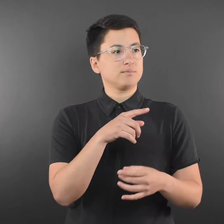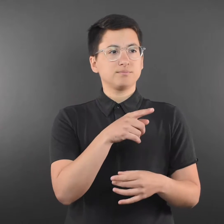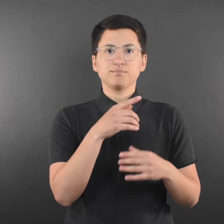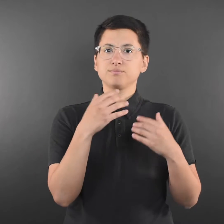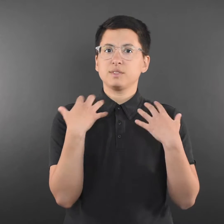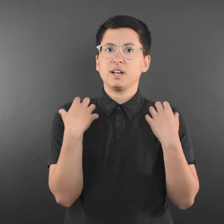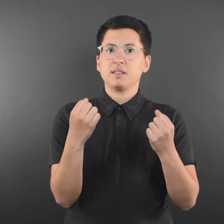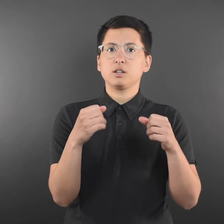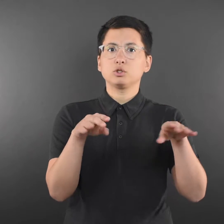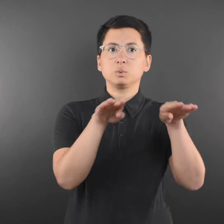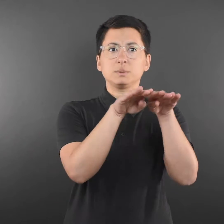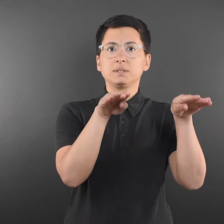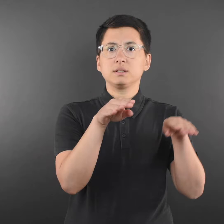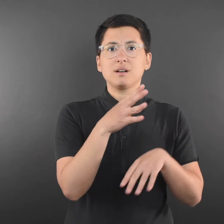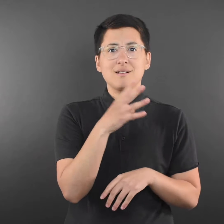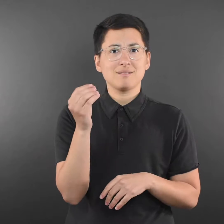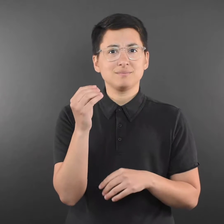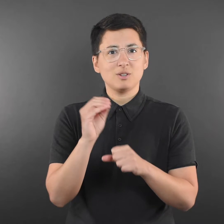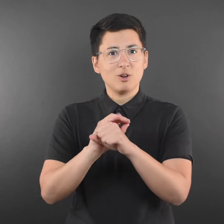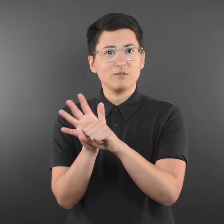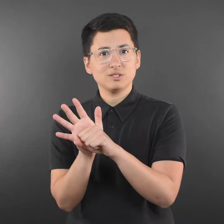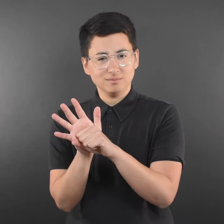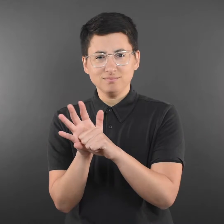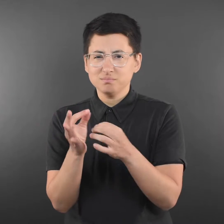Talking about health equity and COVID-19 is important